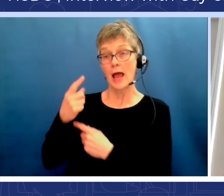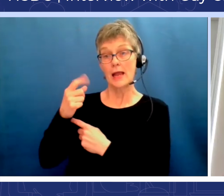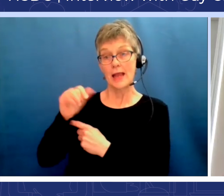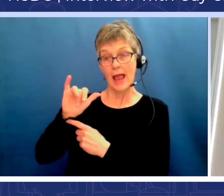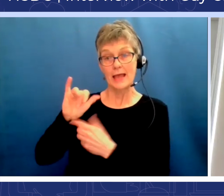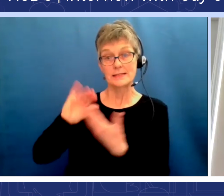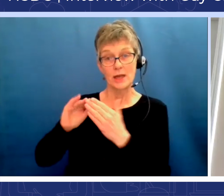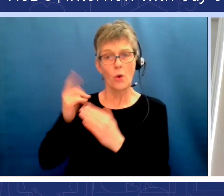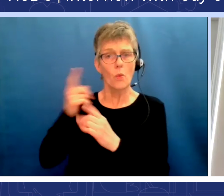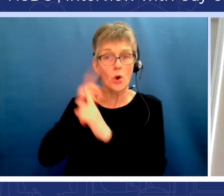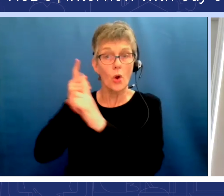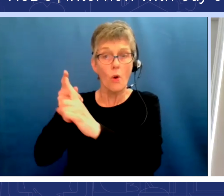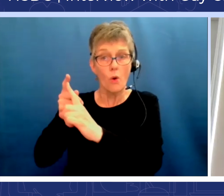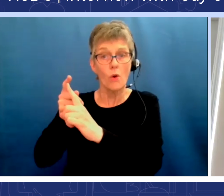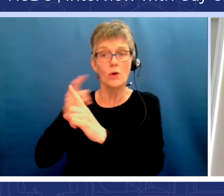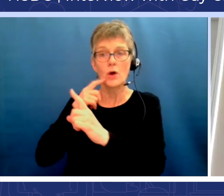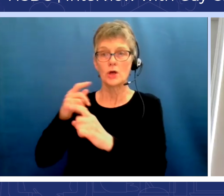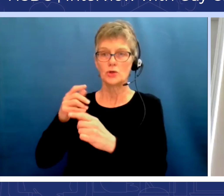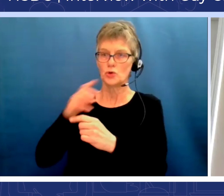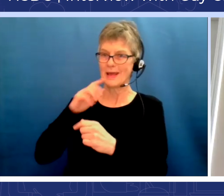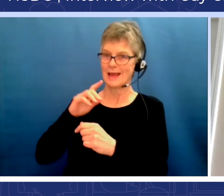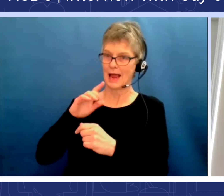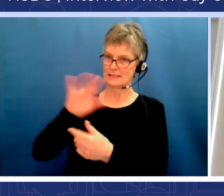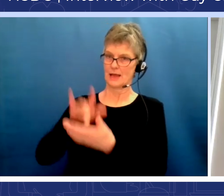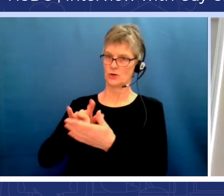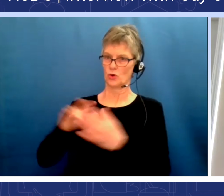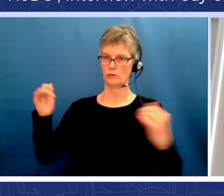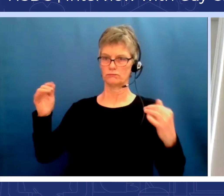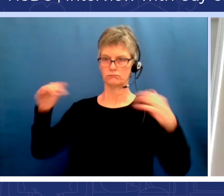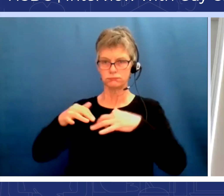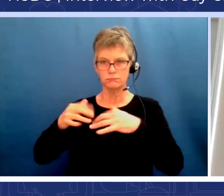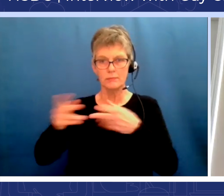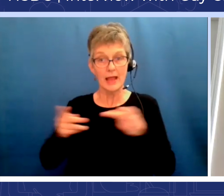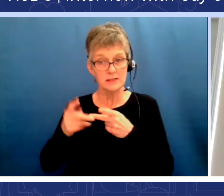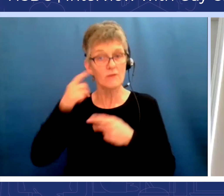So a little bit about Gay City is that one of the goals of Gay City is to be a hub for the